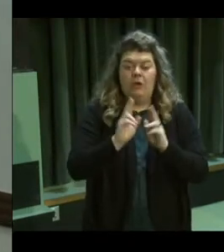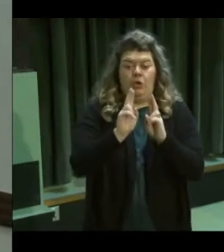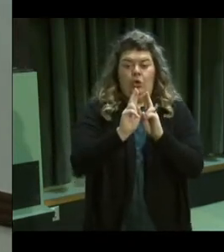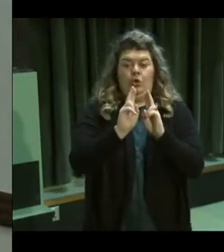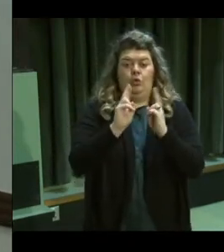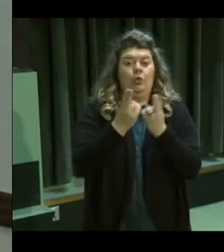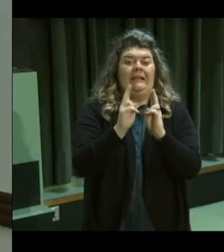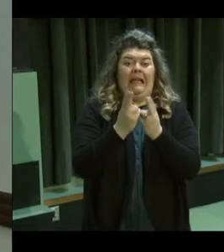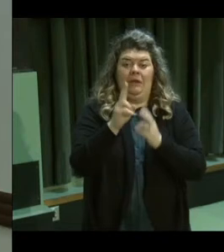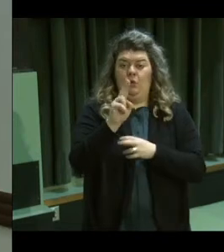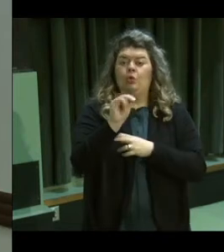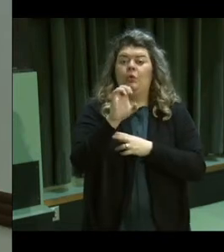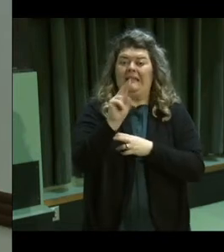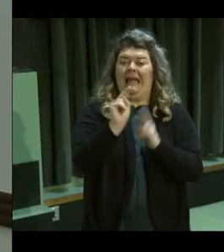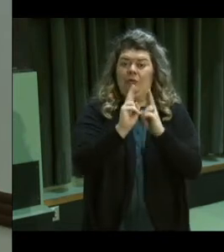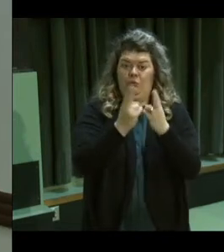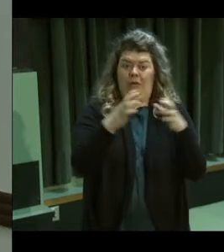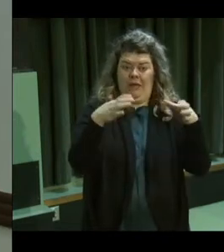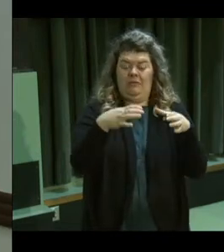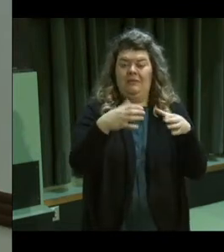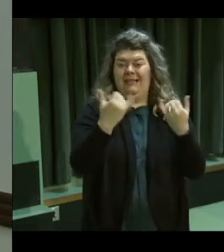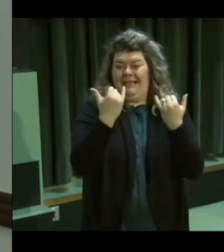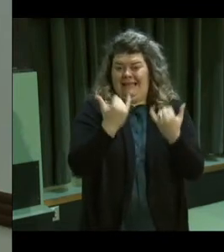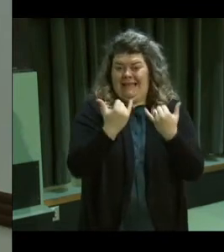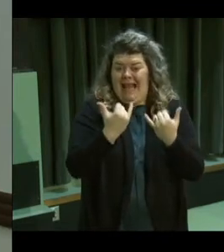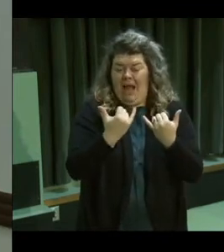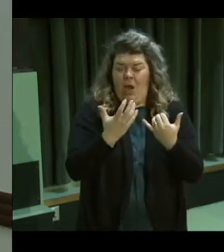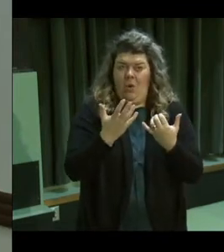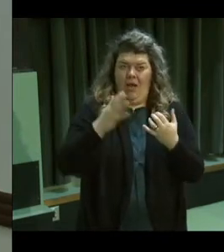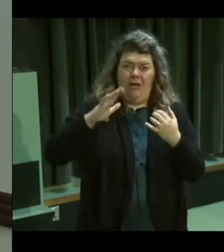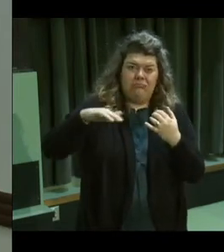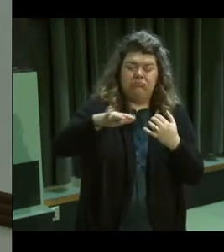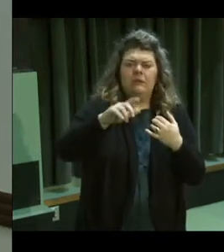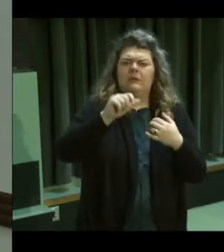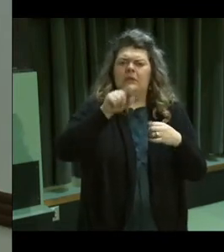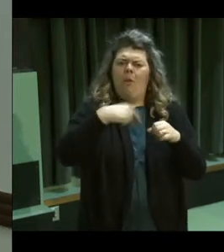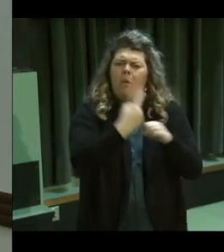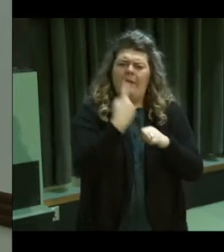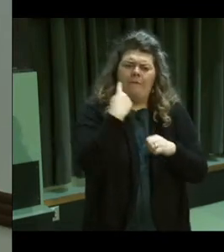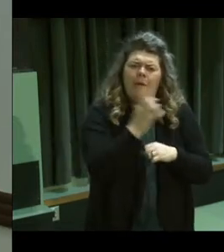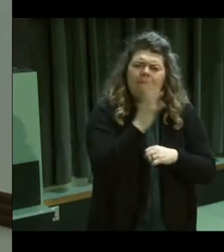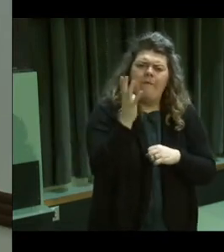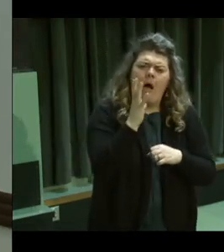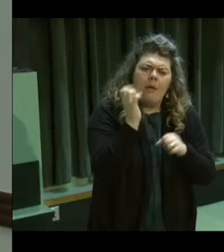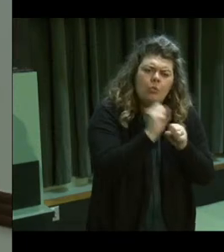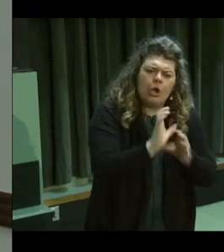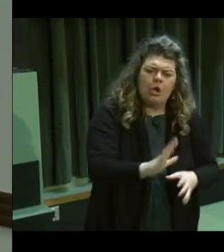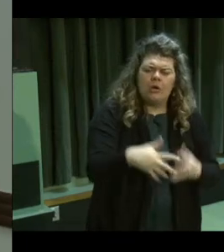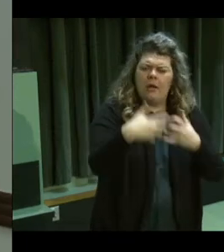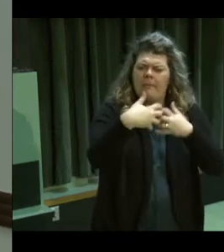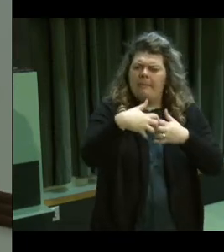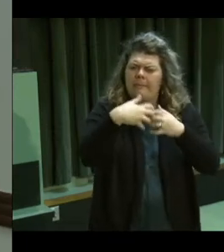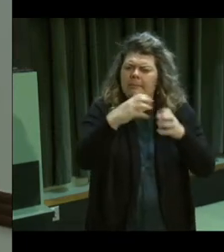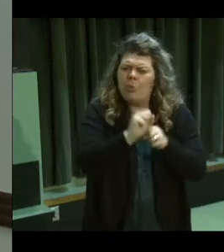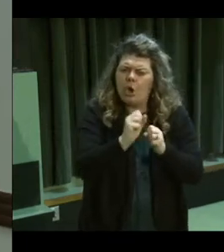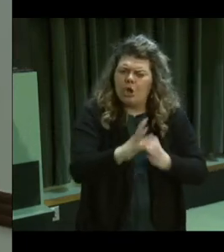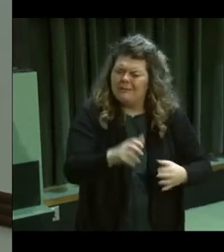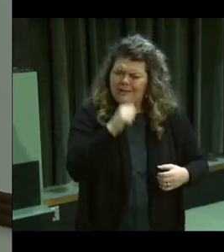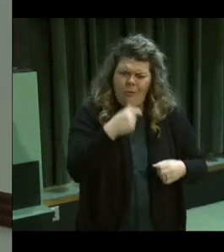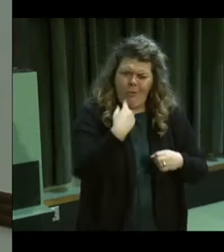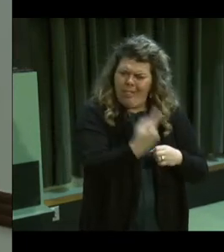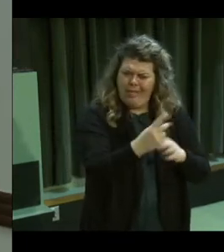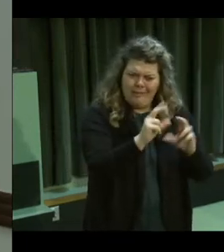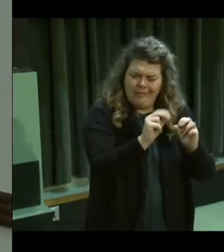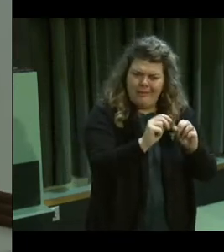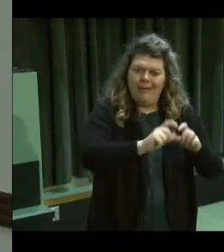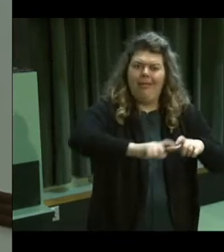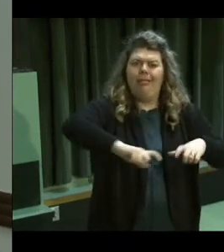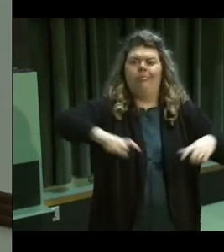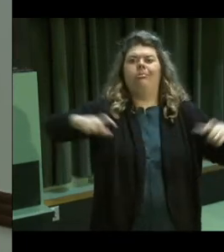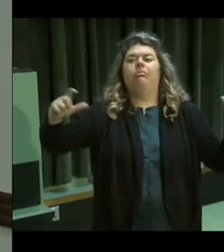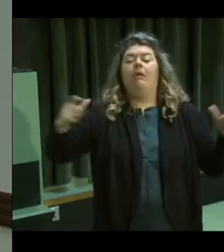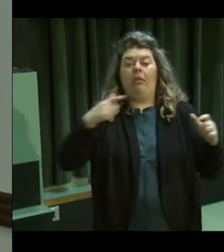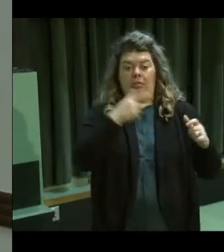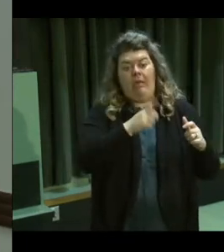nowadays are not just for farm